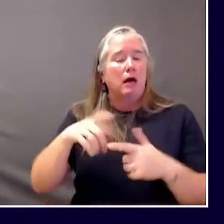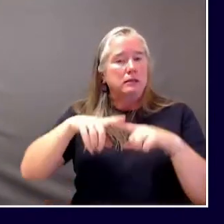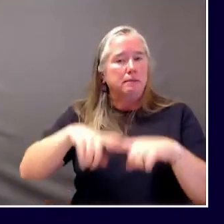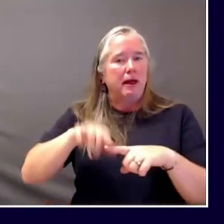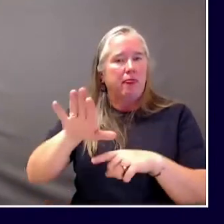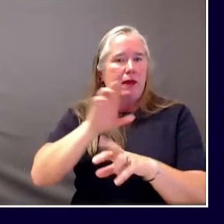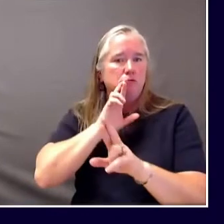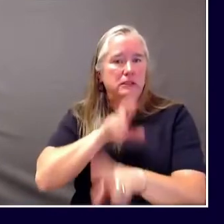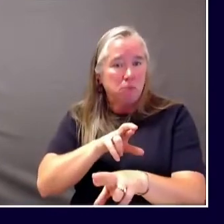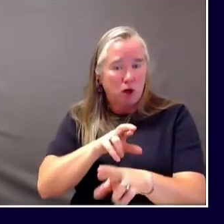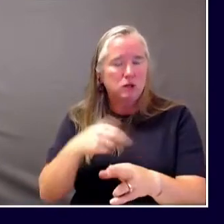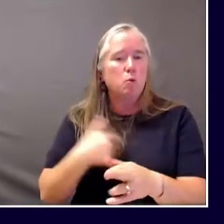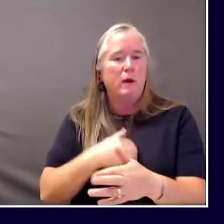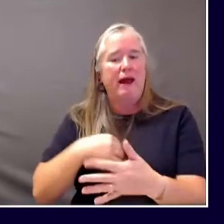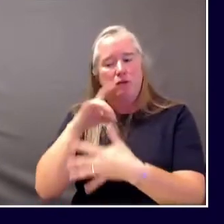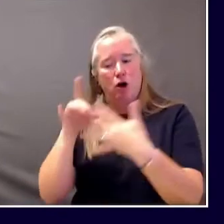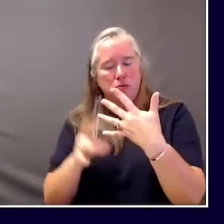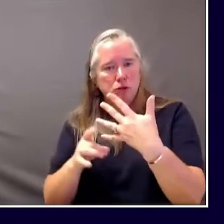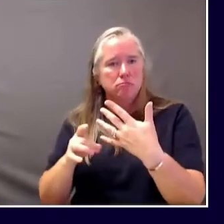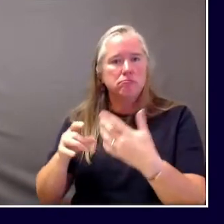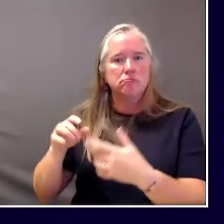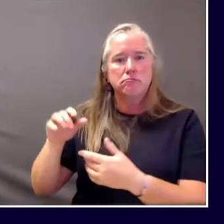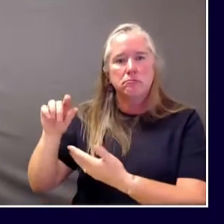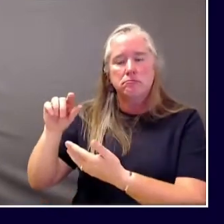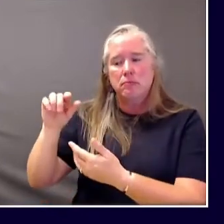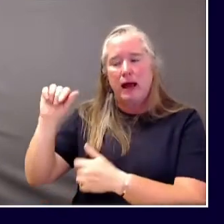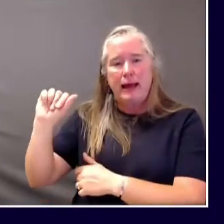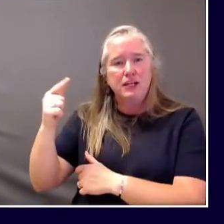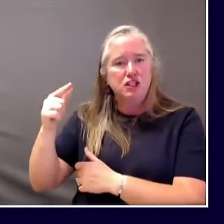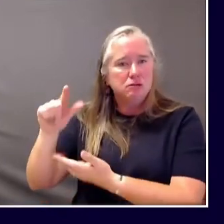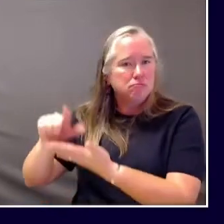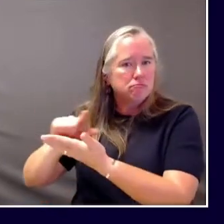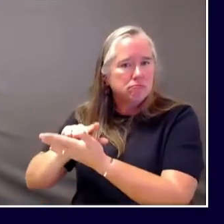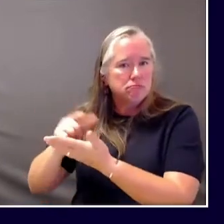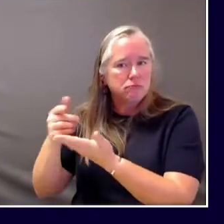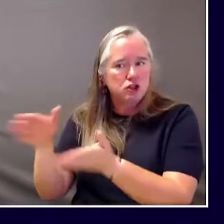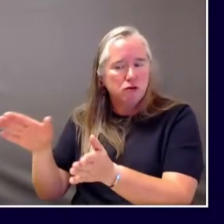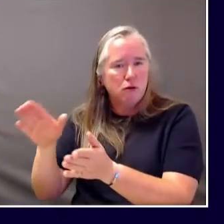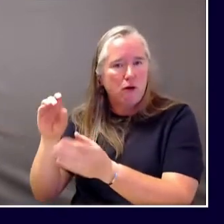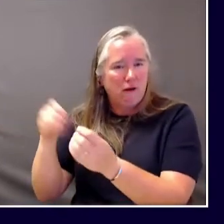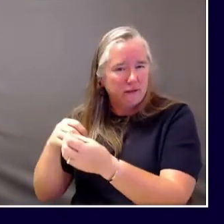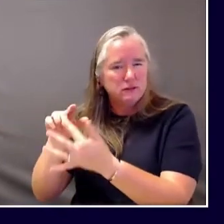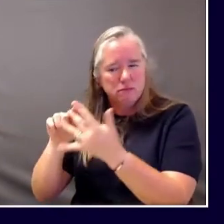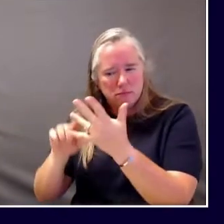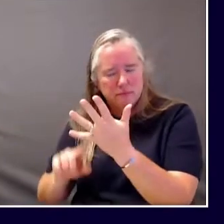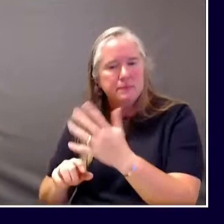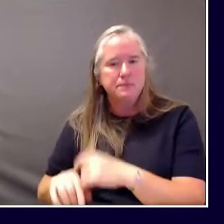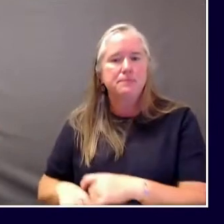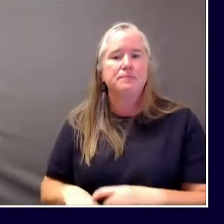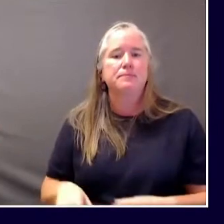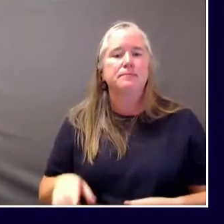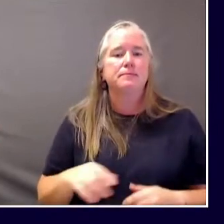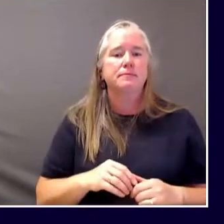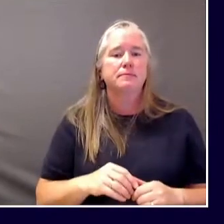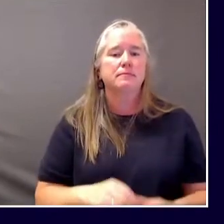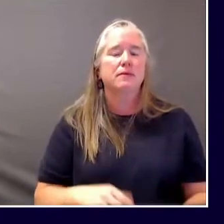circumstances what our options